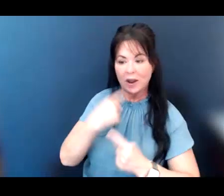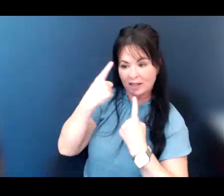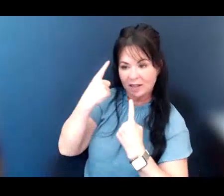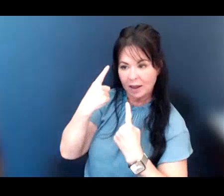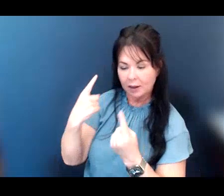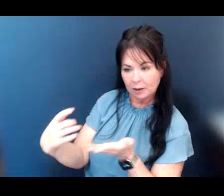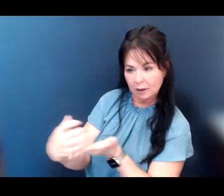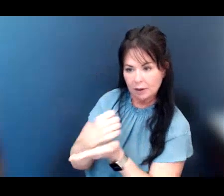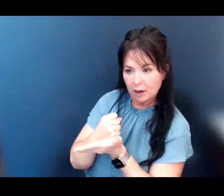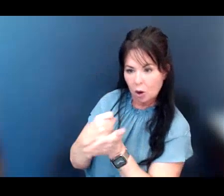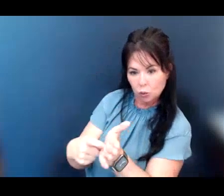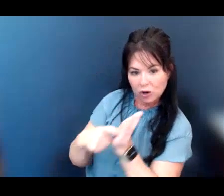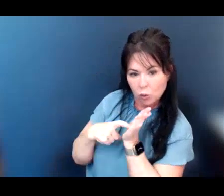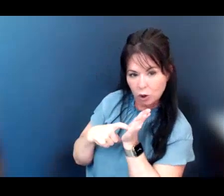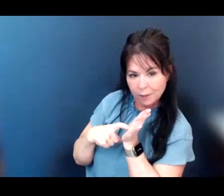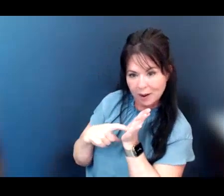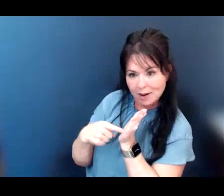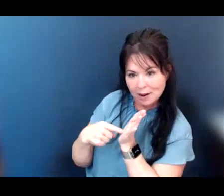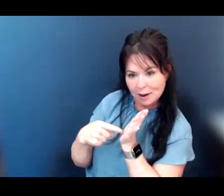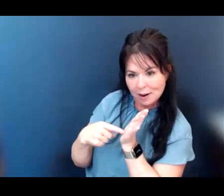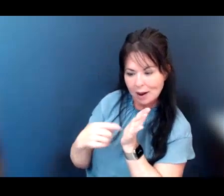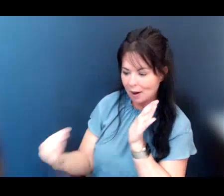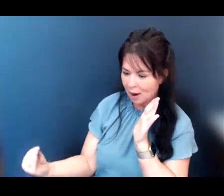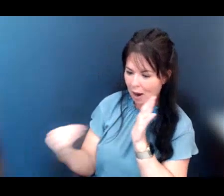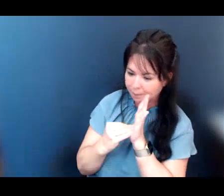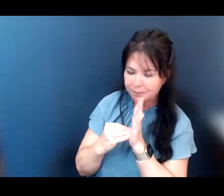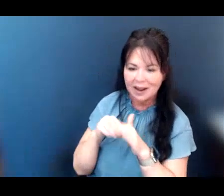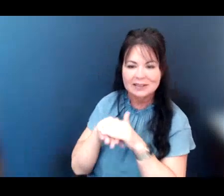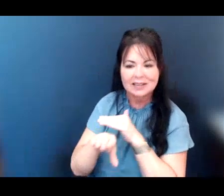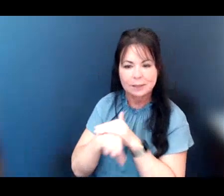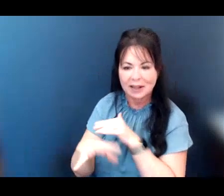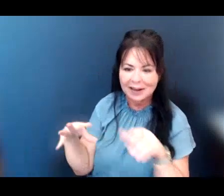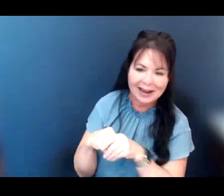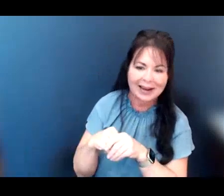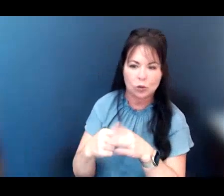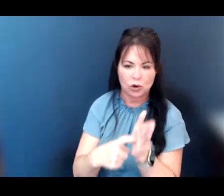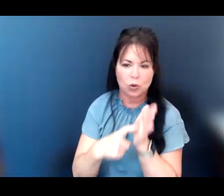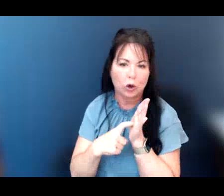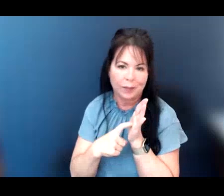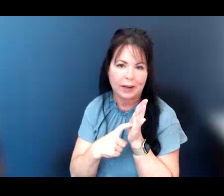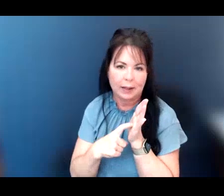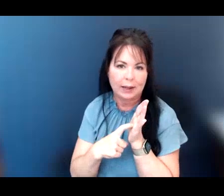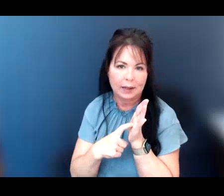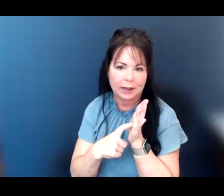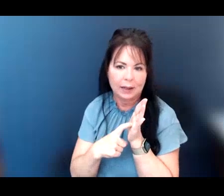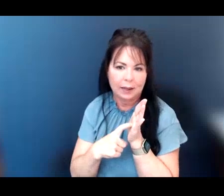that the accessibility piece is just part of the requirement. This is Jess.